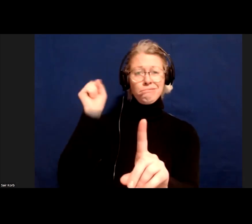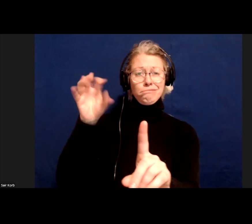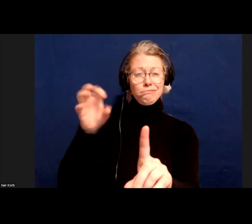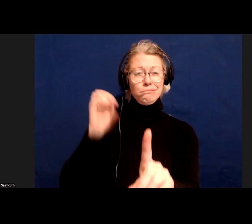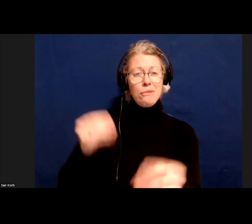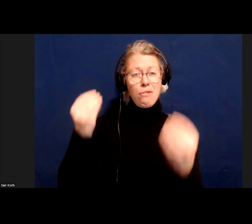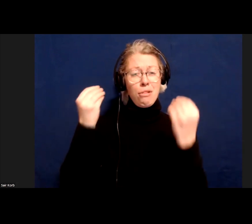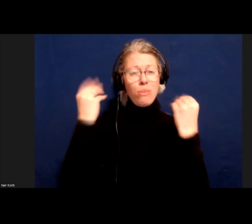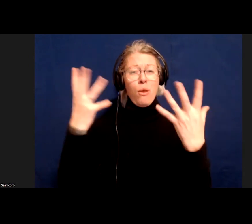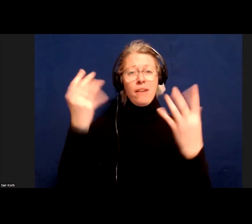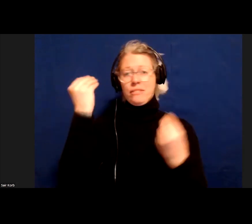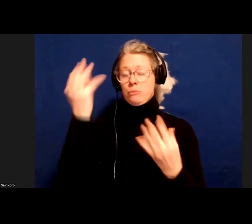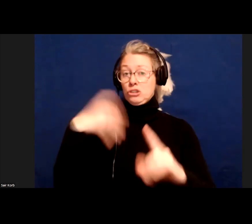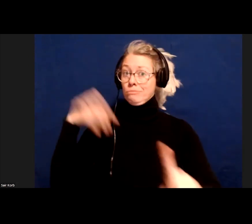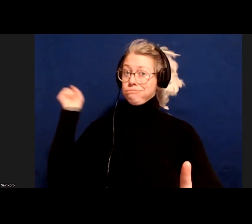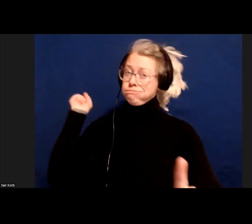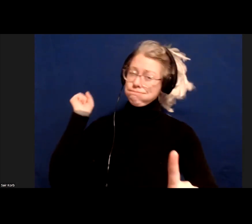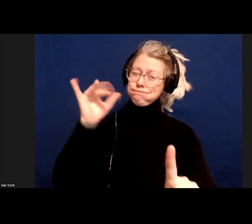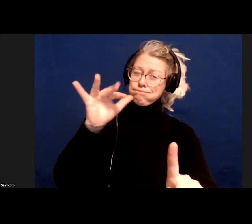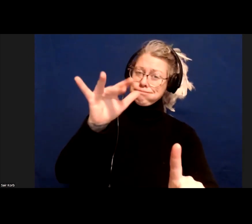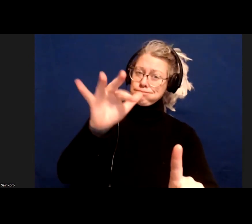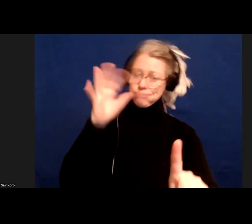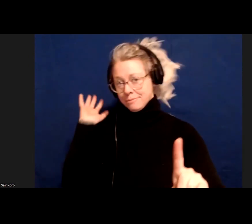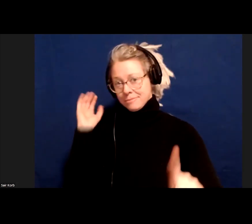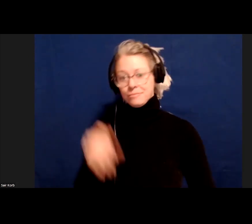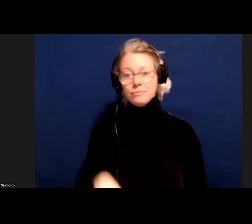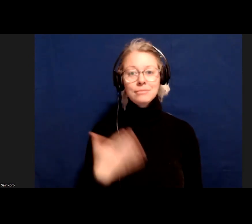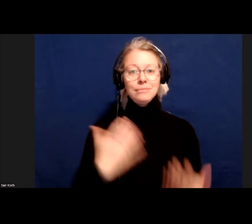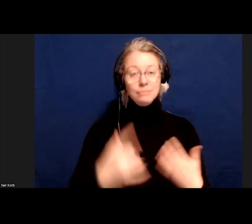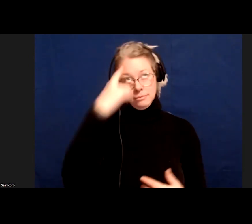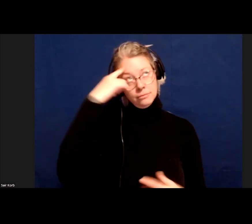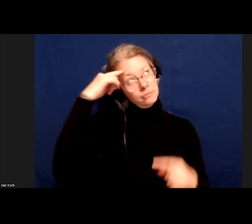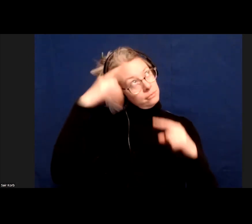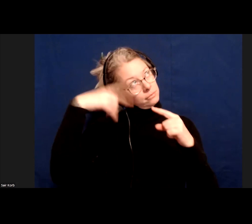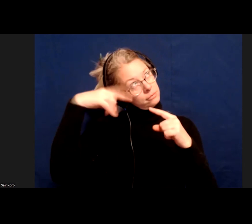we just downloaded on to you, and you may need some time to absorb or even wait until